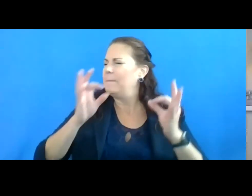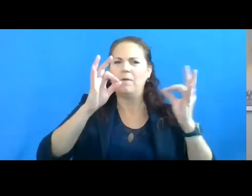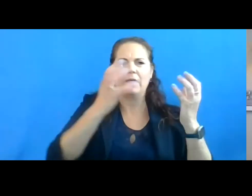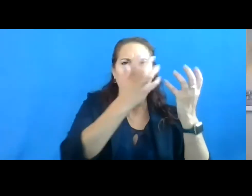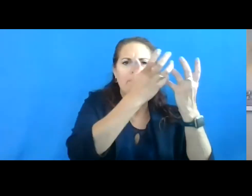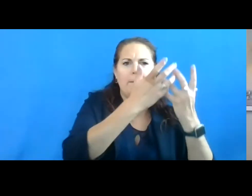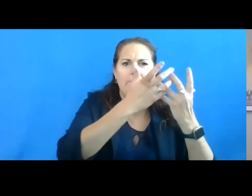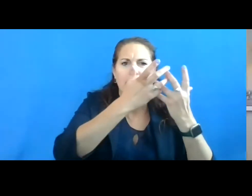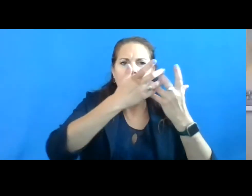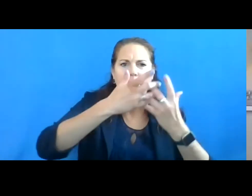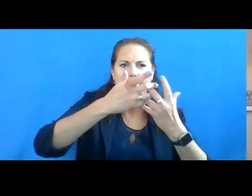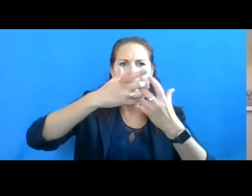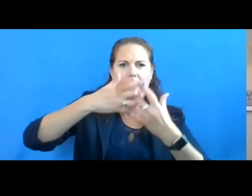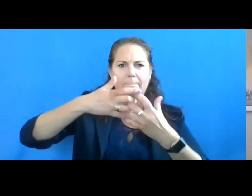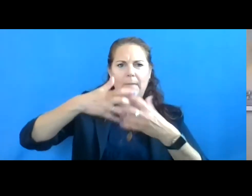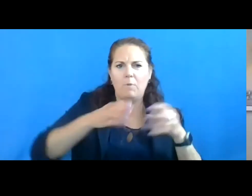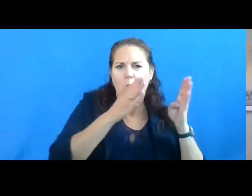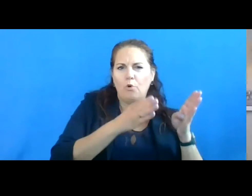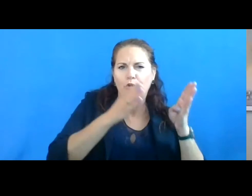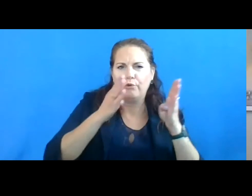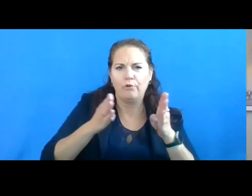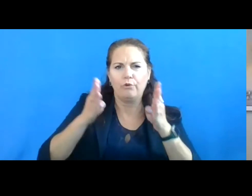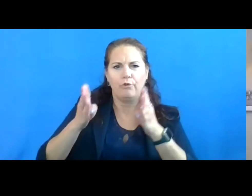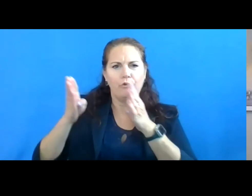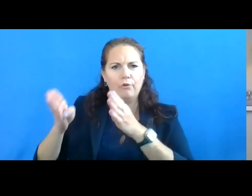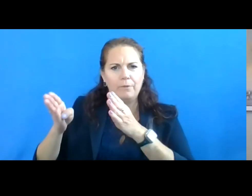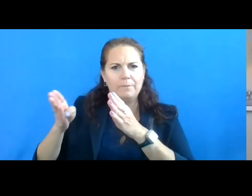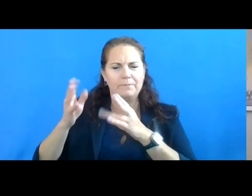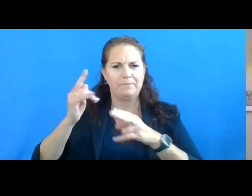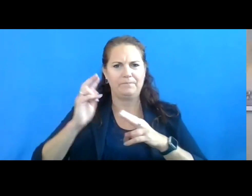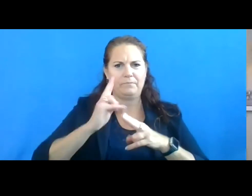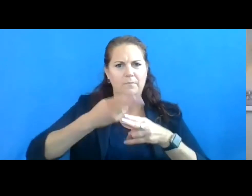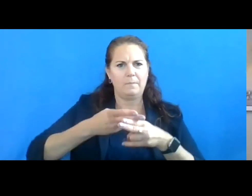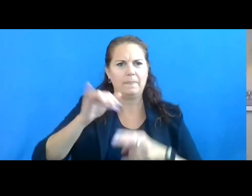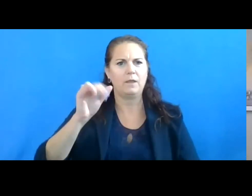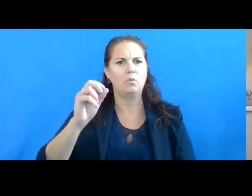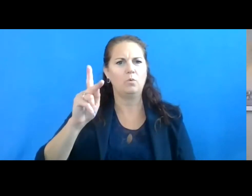And in Gitxsan Territory, it's called a [Indigenous word].